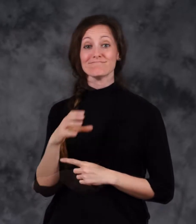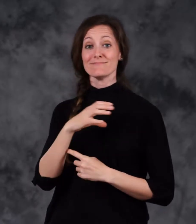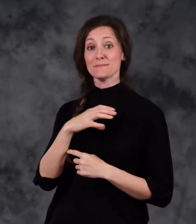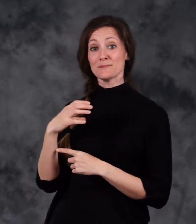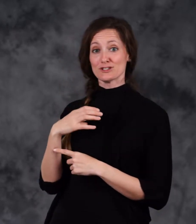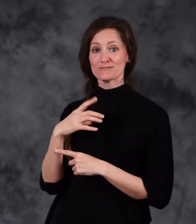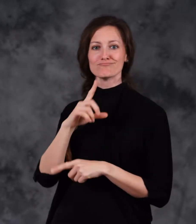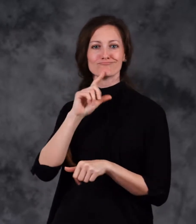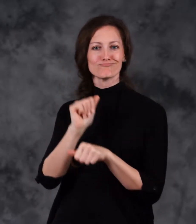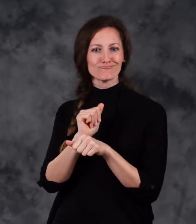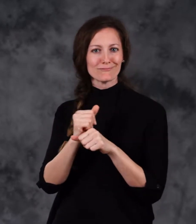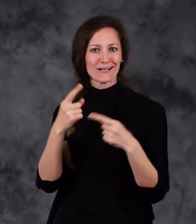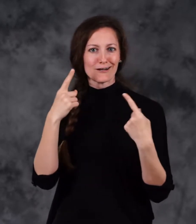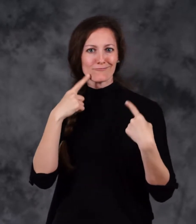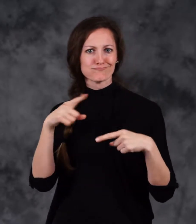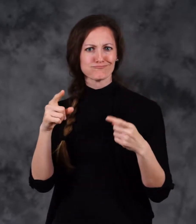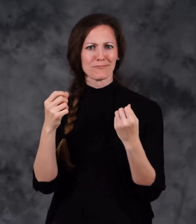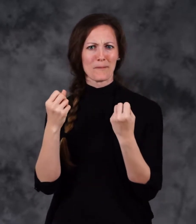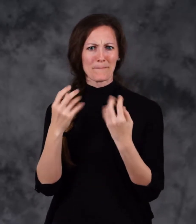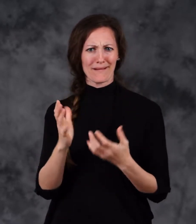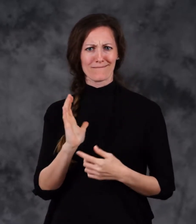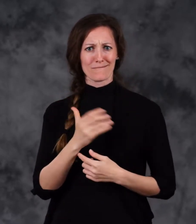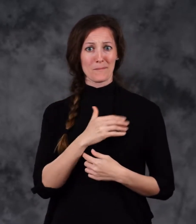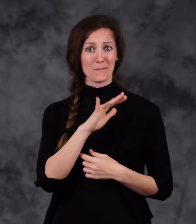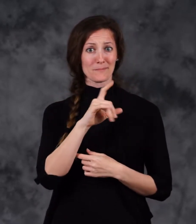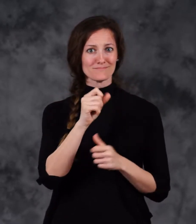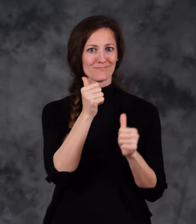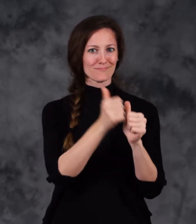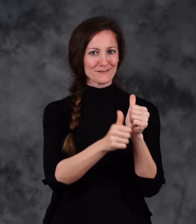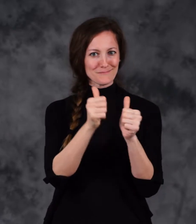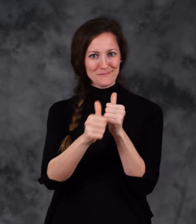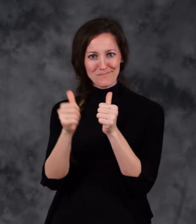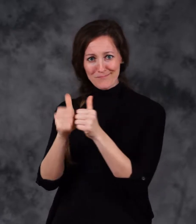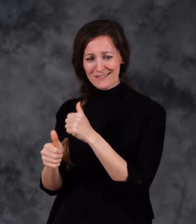The Commission succeeded in getting many of our bills passed.